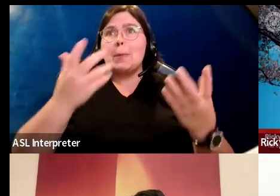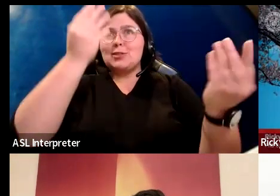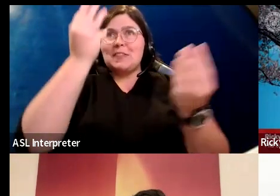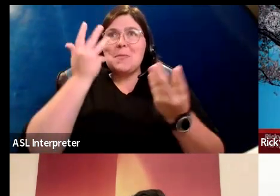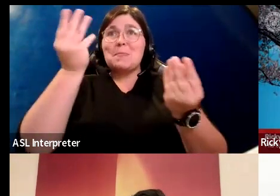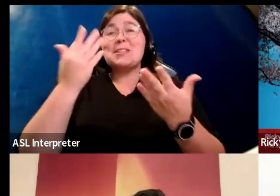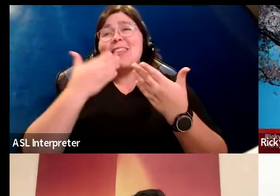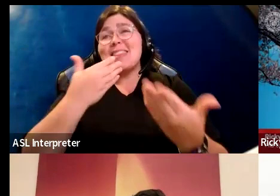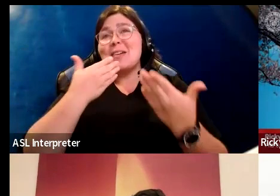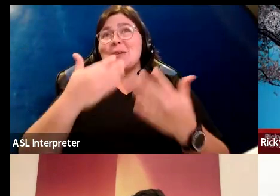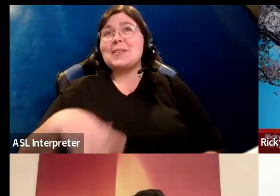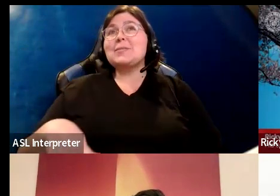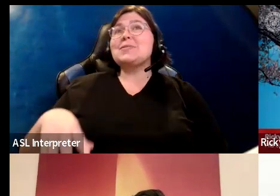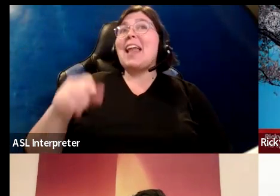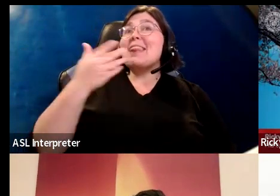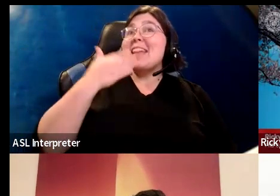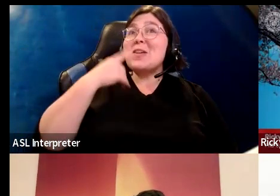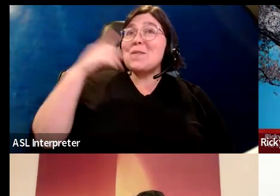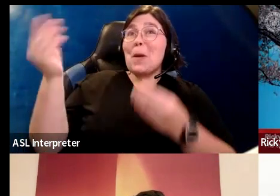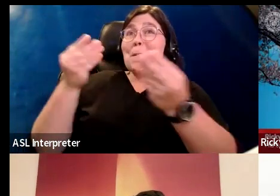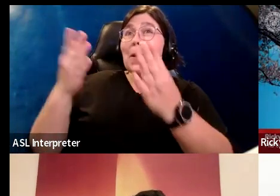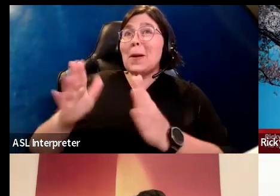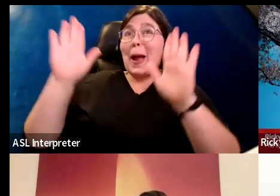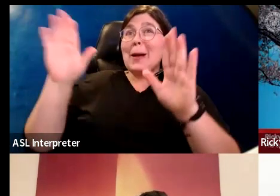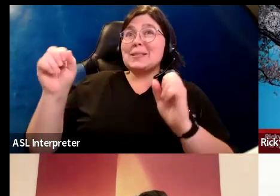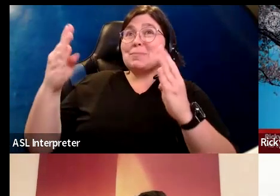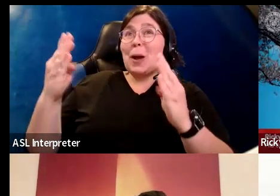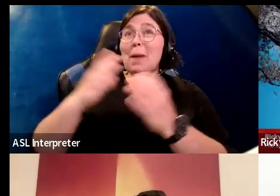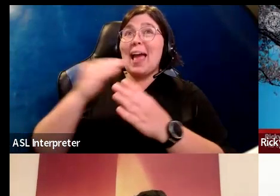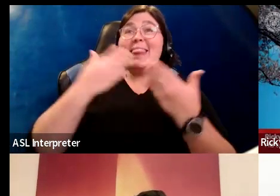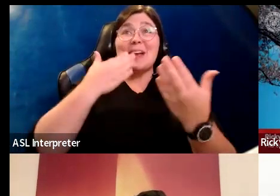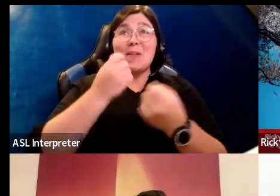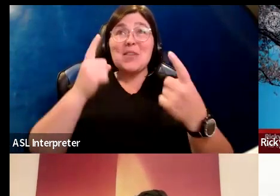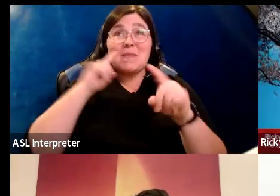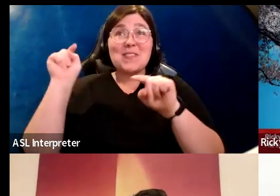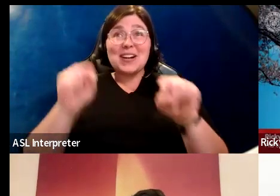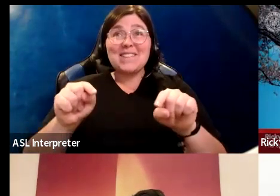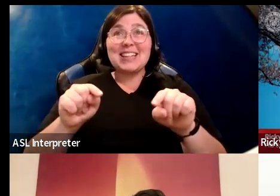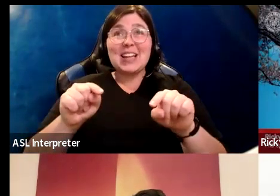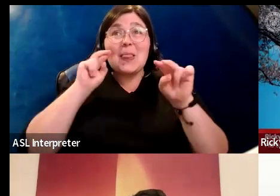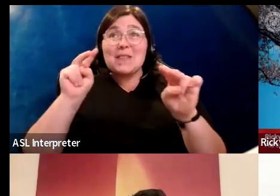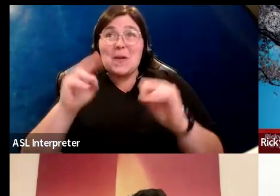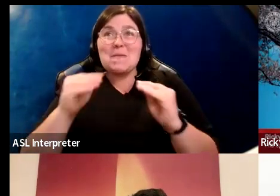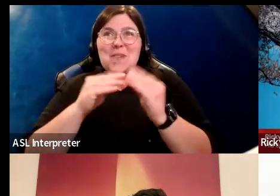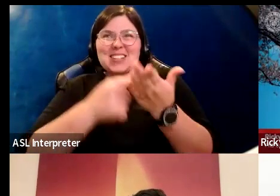Yeah, thank you for moderating. You did a fantastic job. And thanks, everybody, for being here. Looking forward to more discussion.